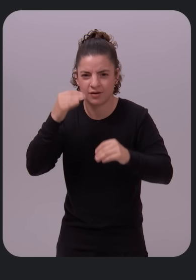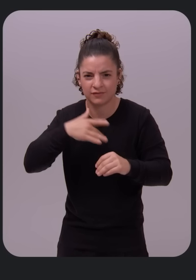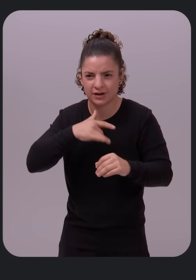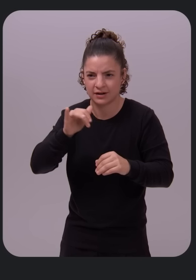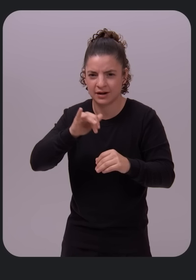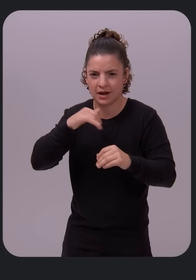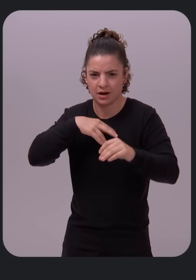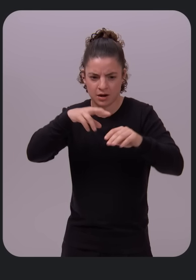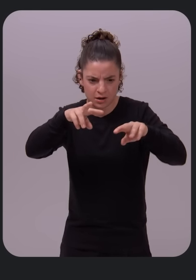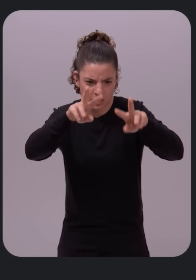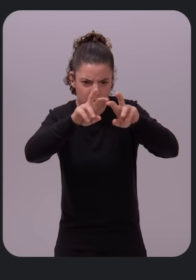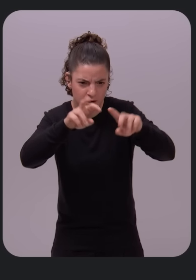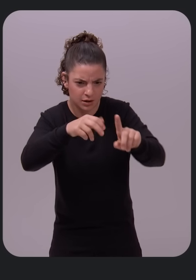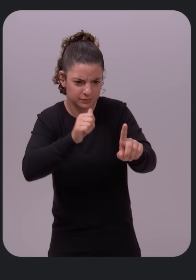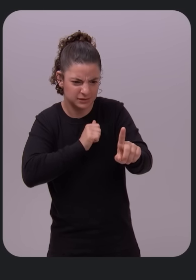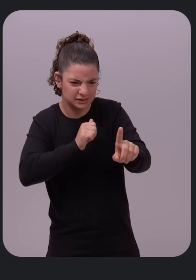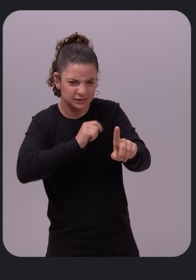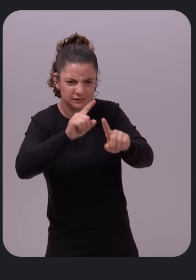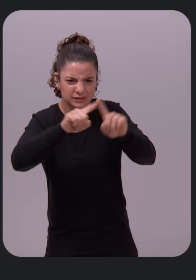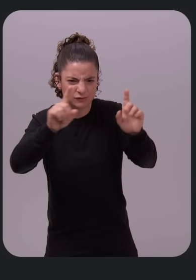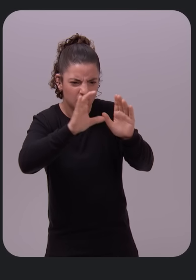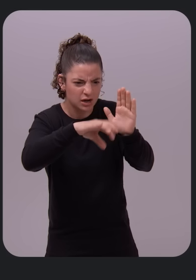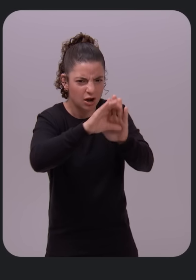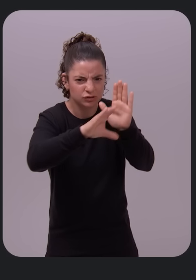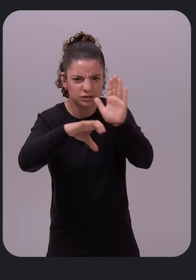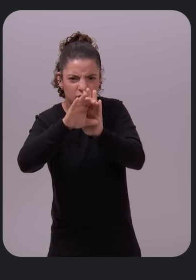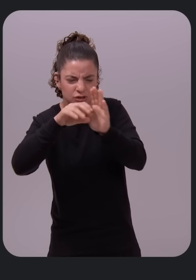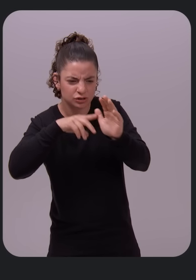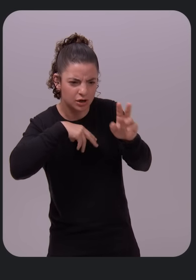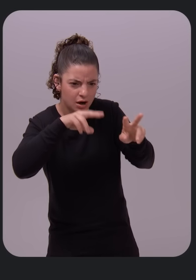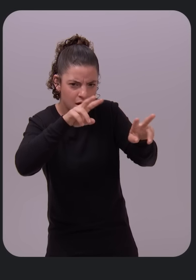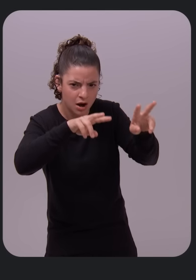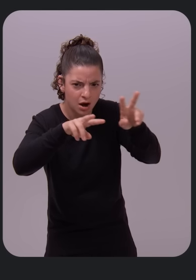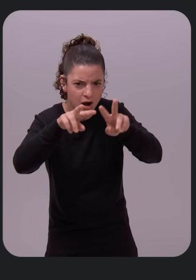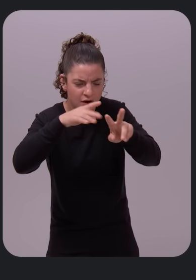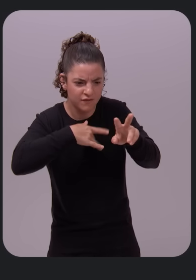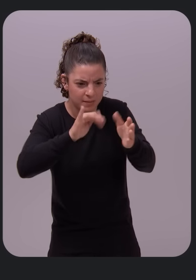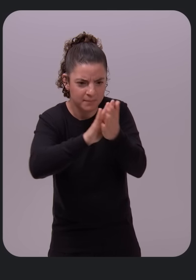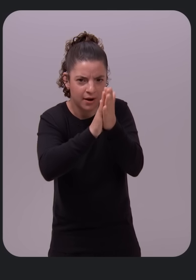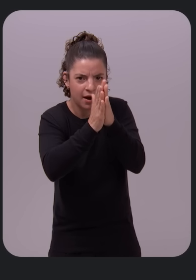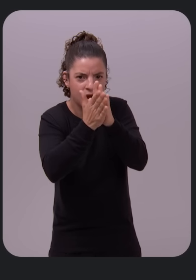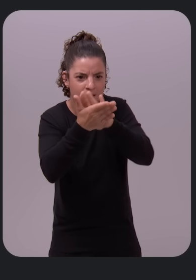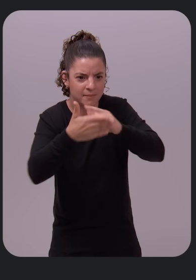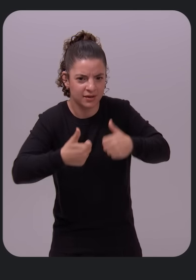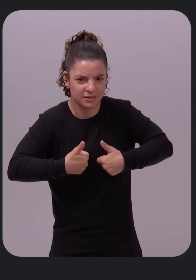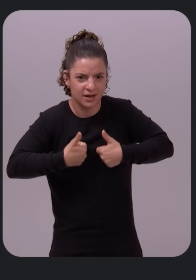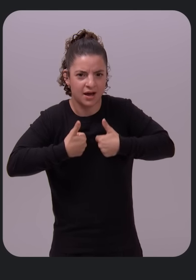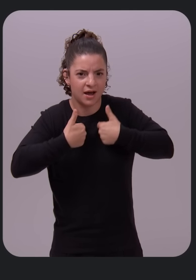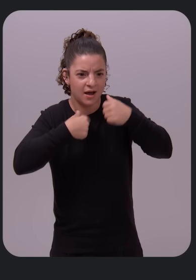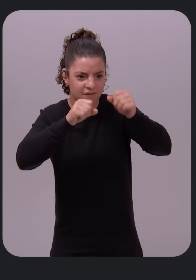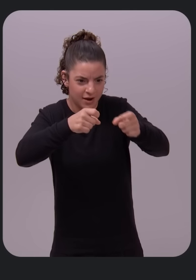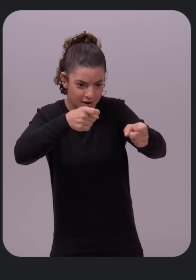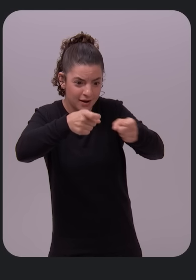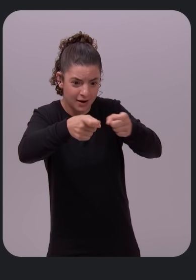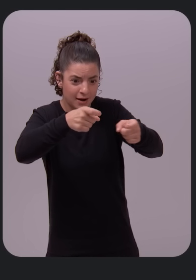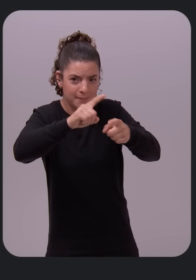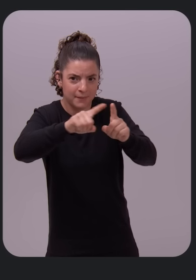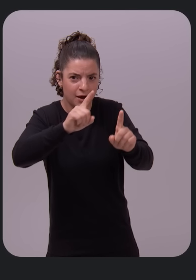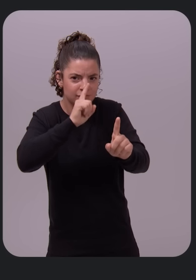in these different worlds, and it's almost coming to life on their own, even though I know I'm in control of that narrative.